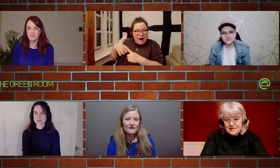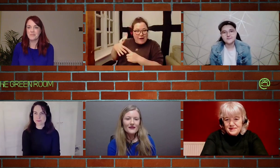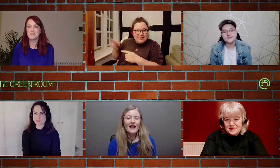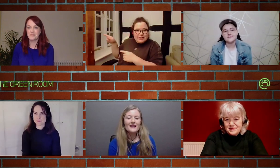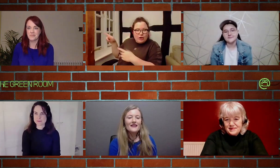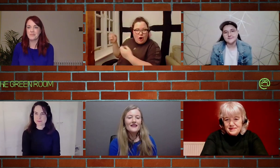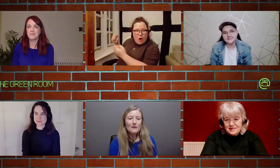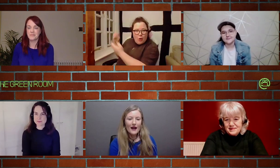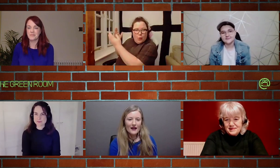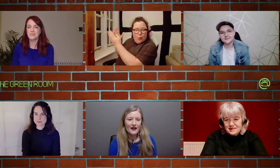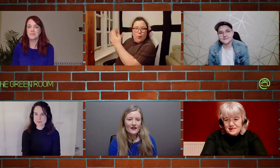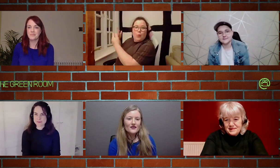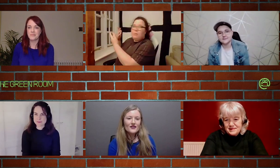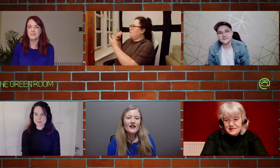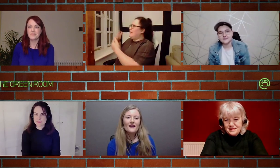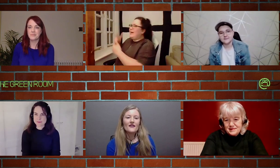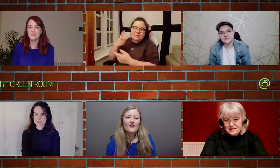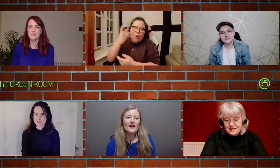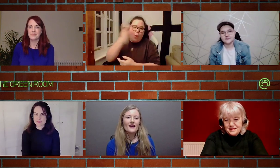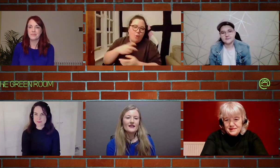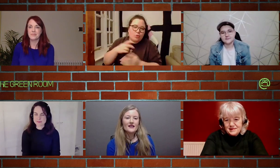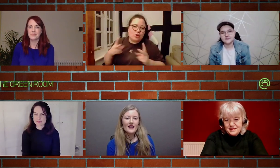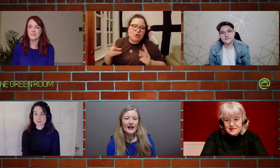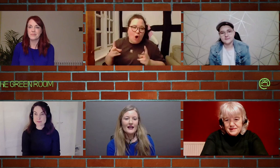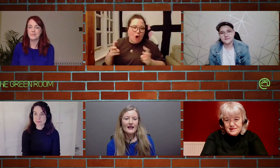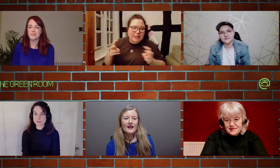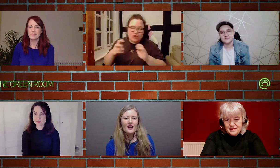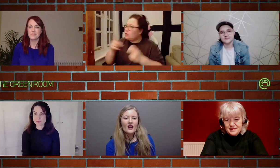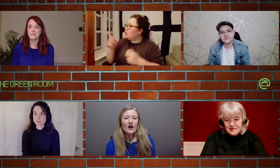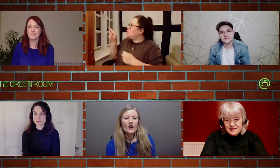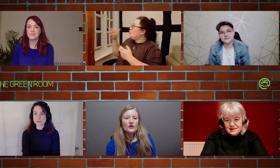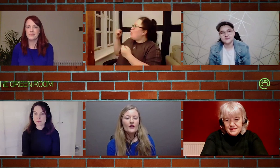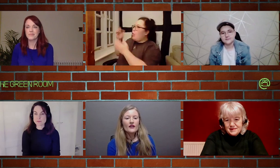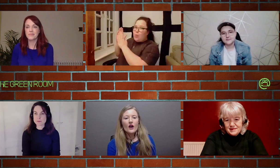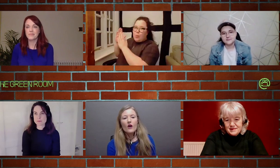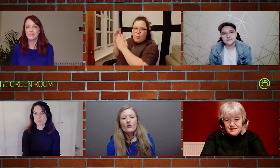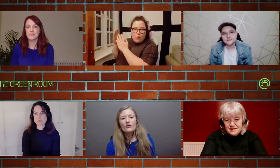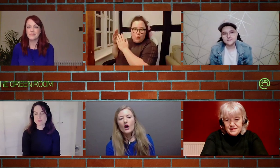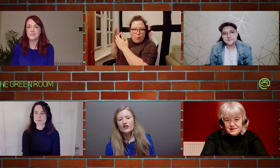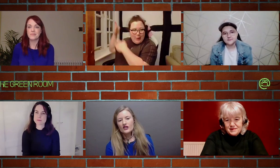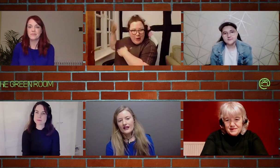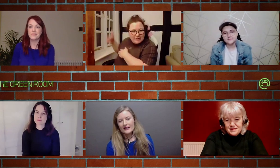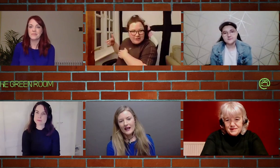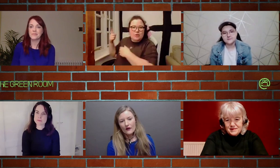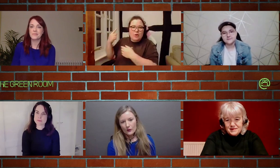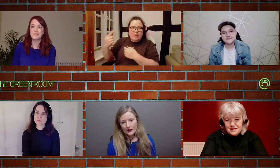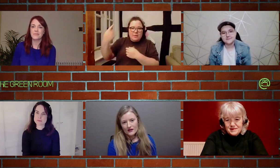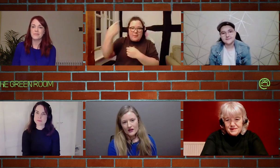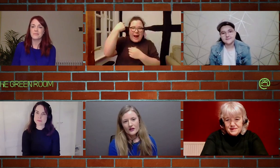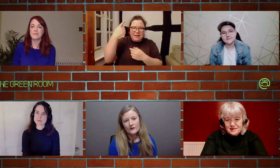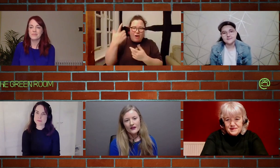And in the background there is sort of an old cottage I can see out the window,